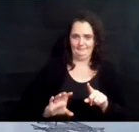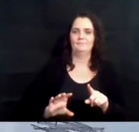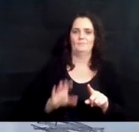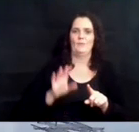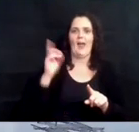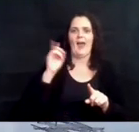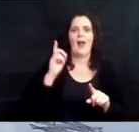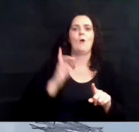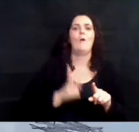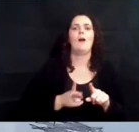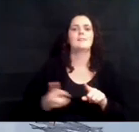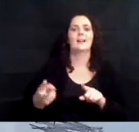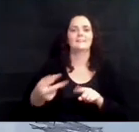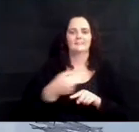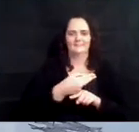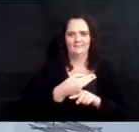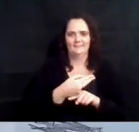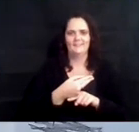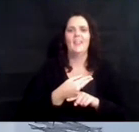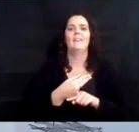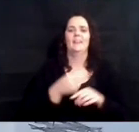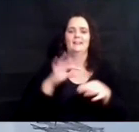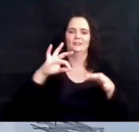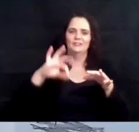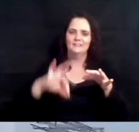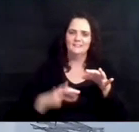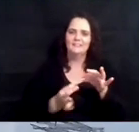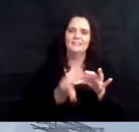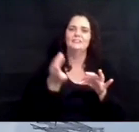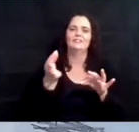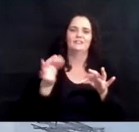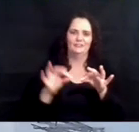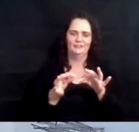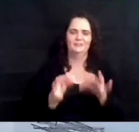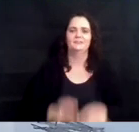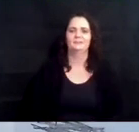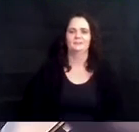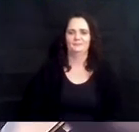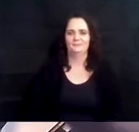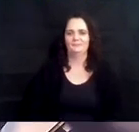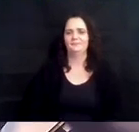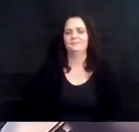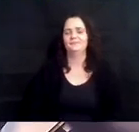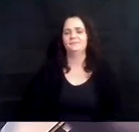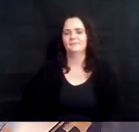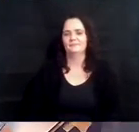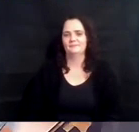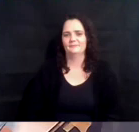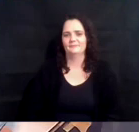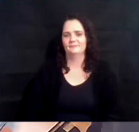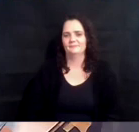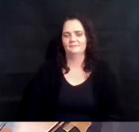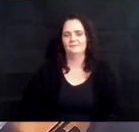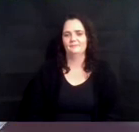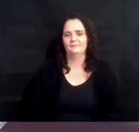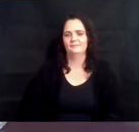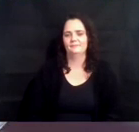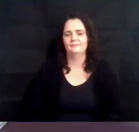3 pieces and then to stitch them together for our drawing puppet. Alright so, I'm gonna move this and we'll switch